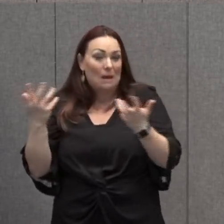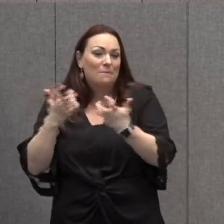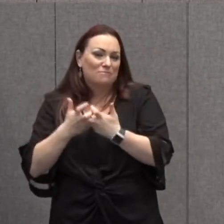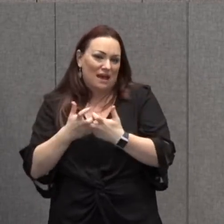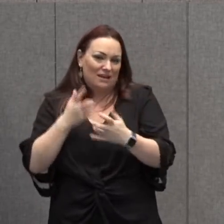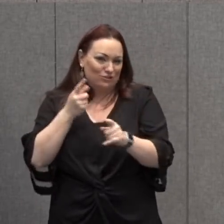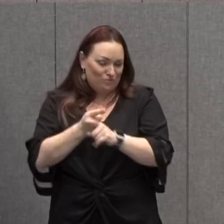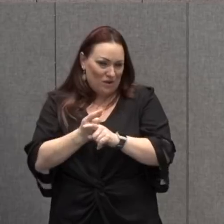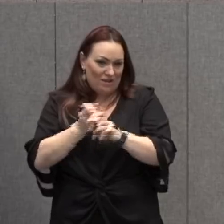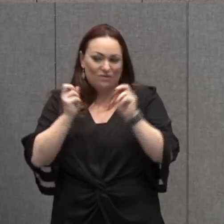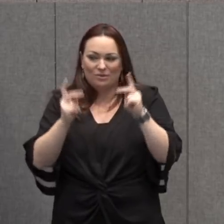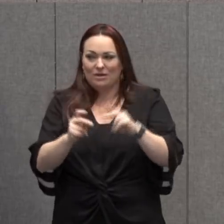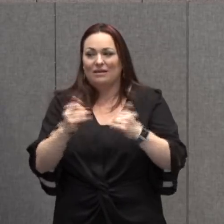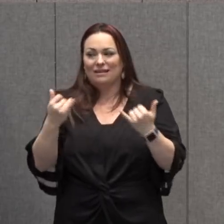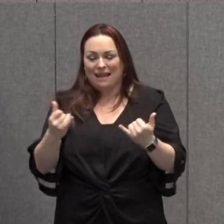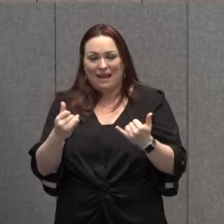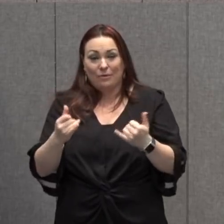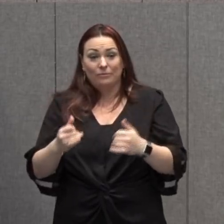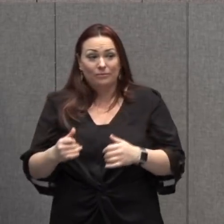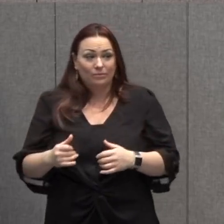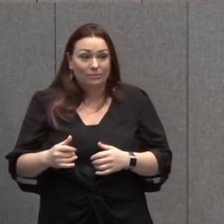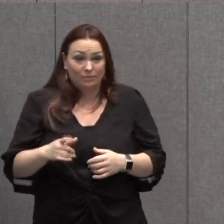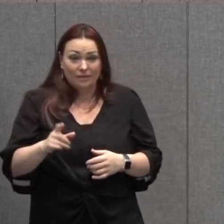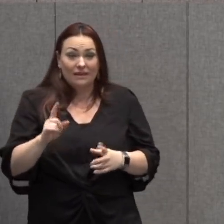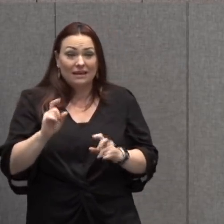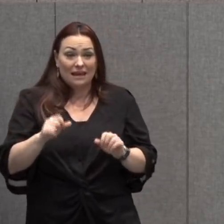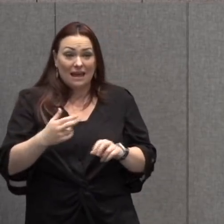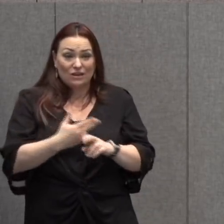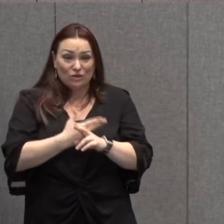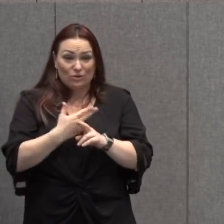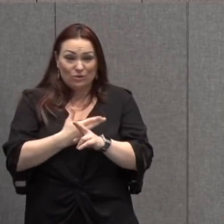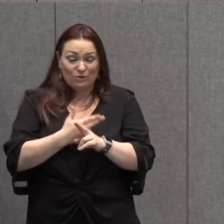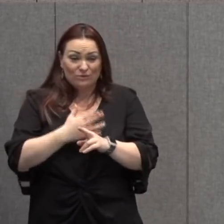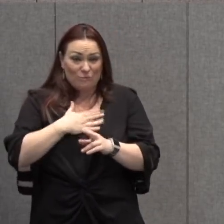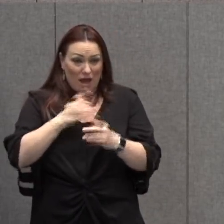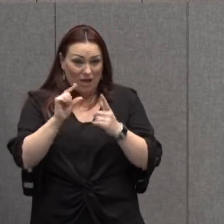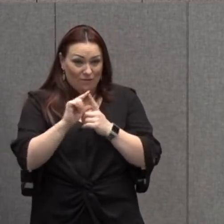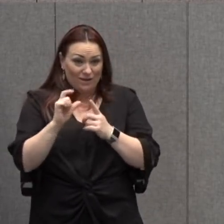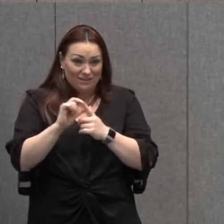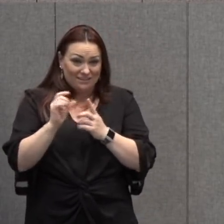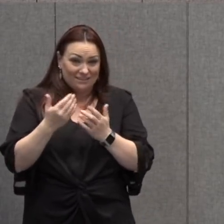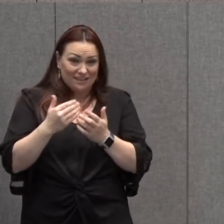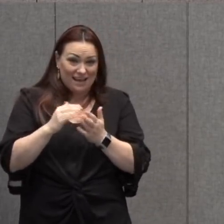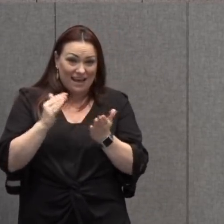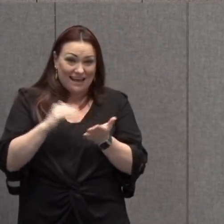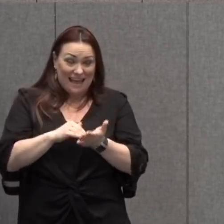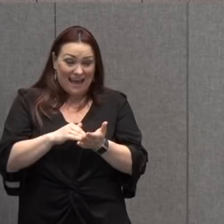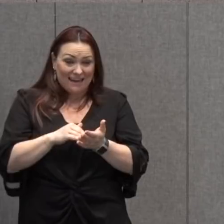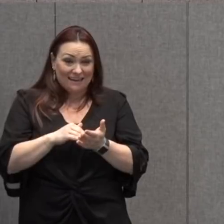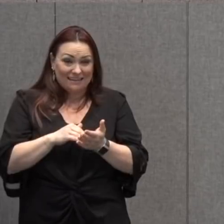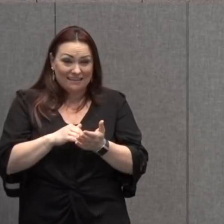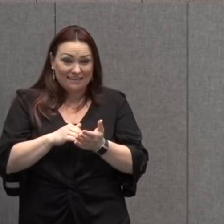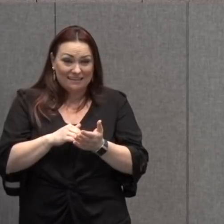so now let's see. Now can you use my words again if I've already made a match, can you use one of those words again? Well you could make up that rule,